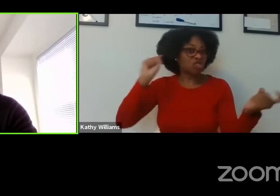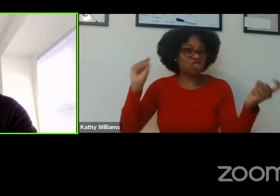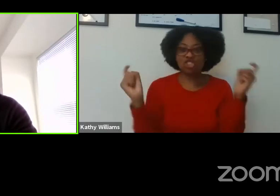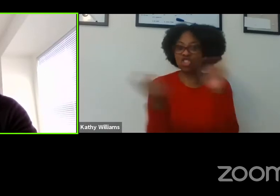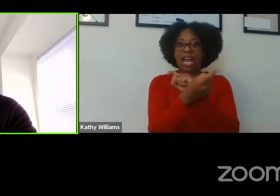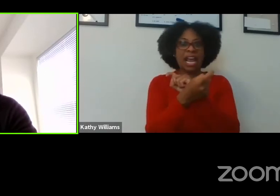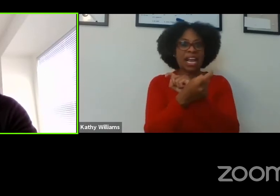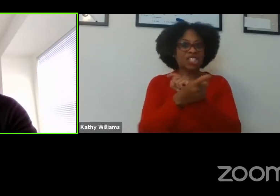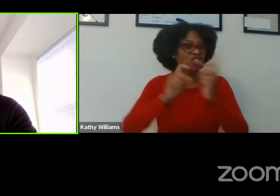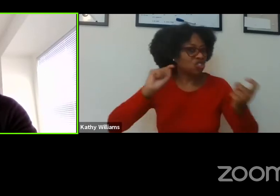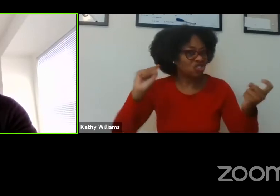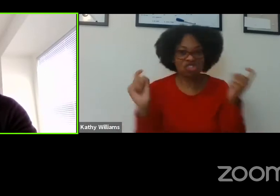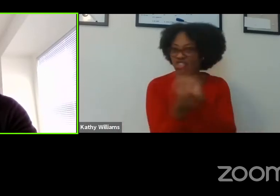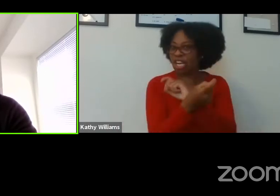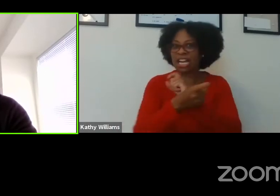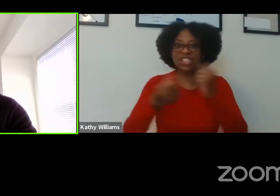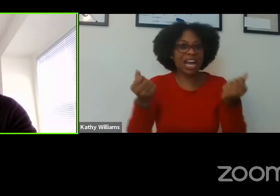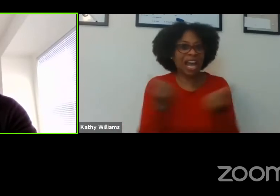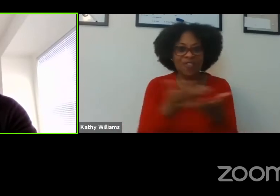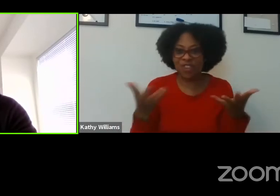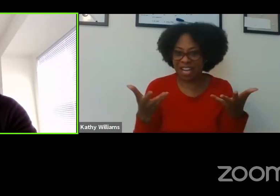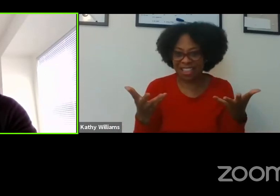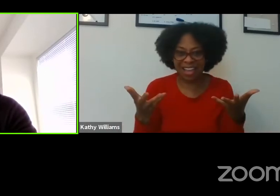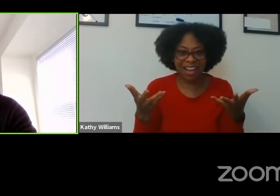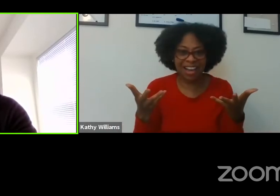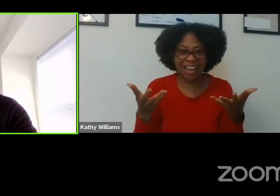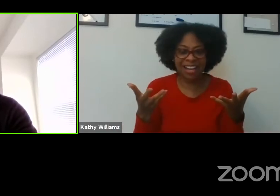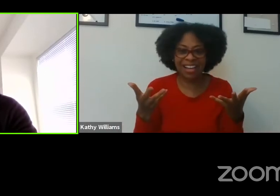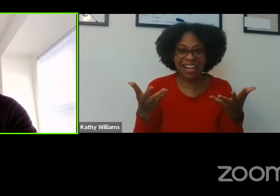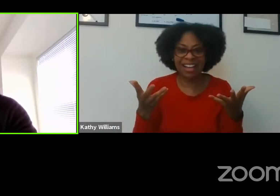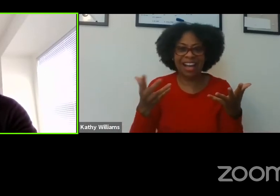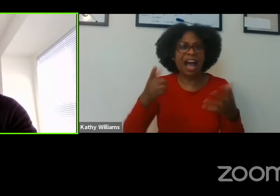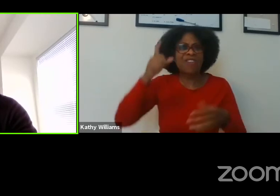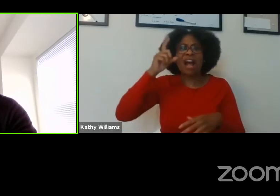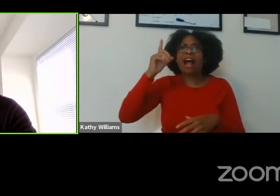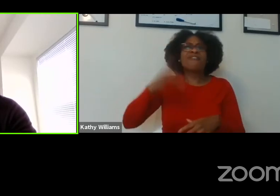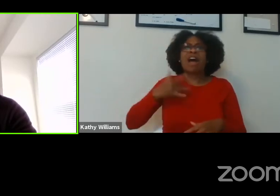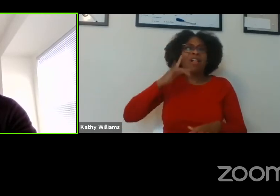Like I was walking on the moon because now I am energized.